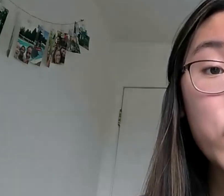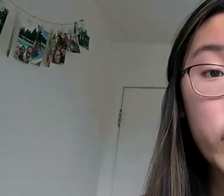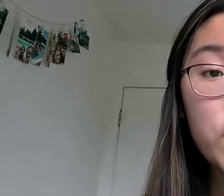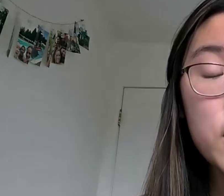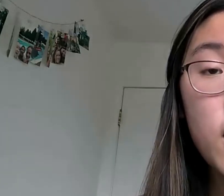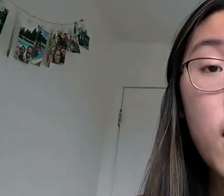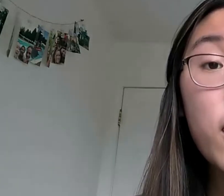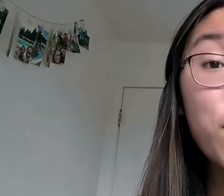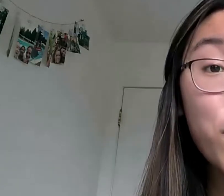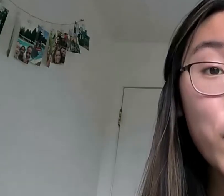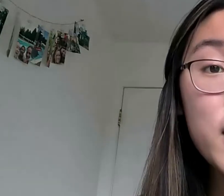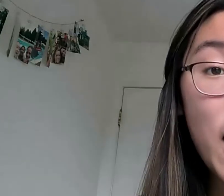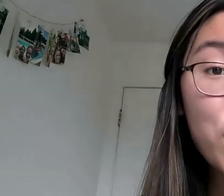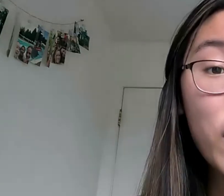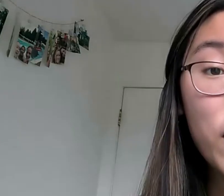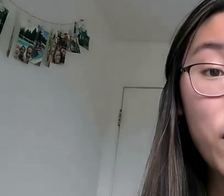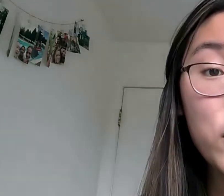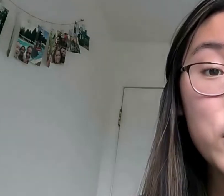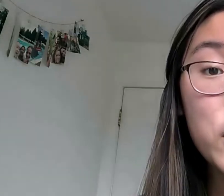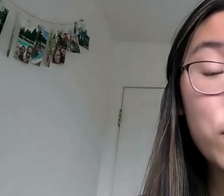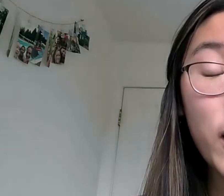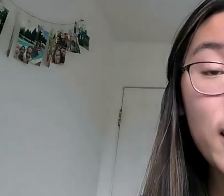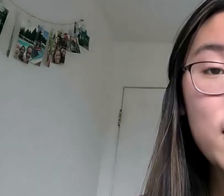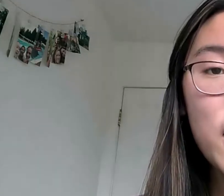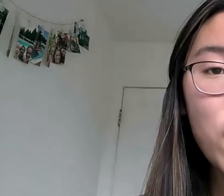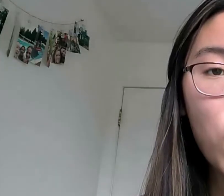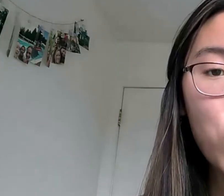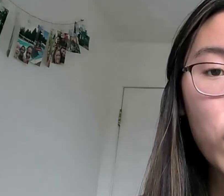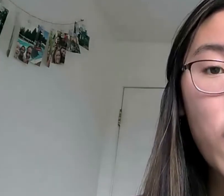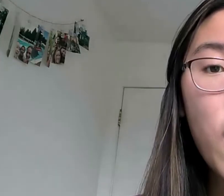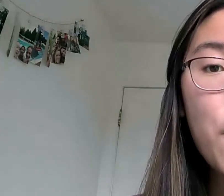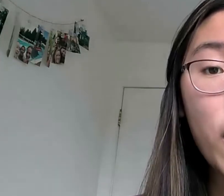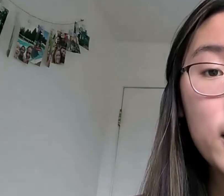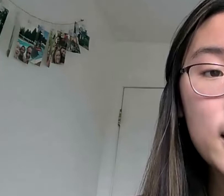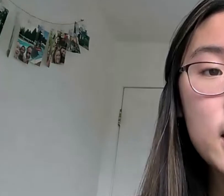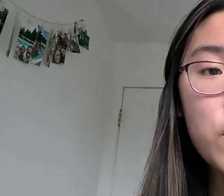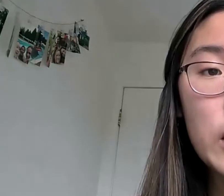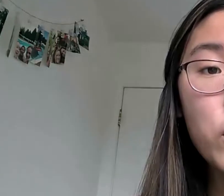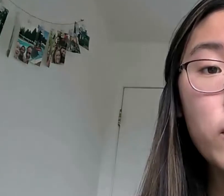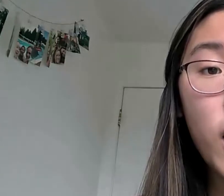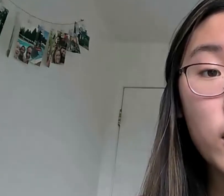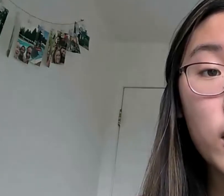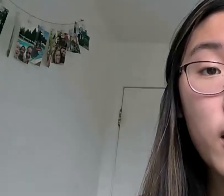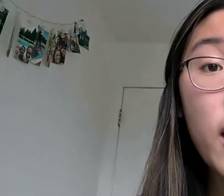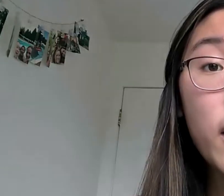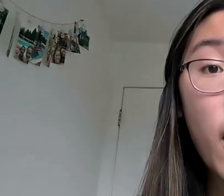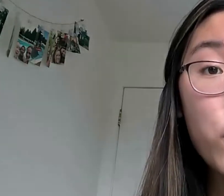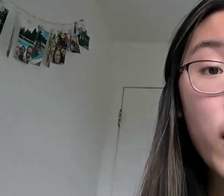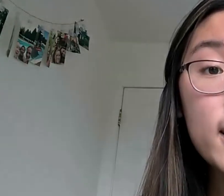dreams the first ever anthology of writings and artwork by autistic people of color and otherwise